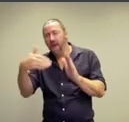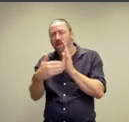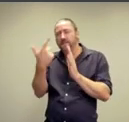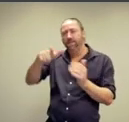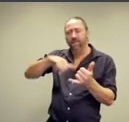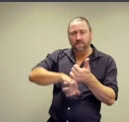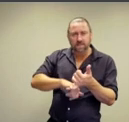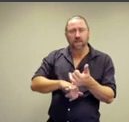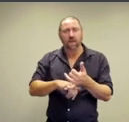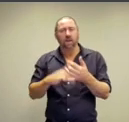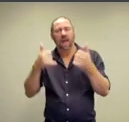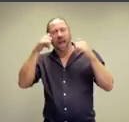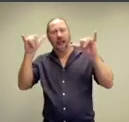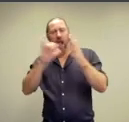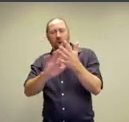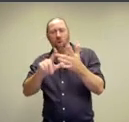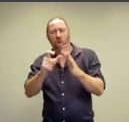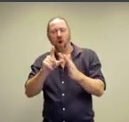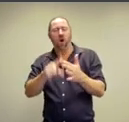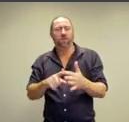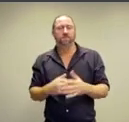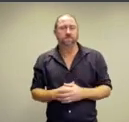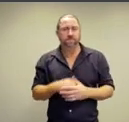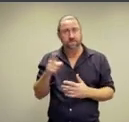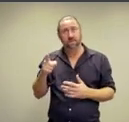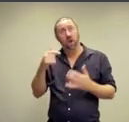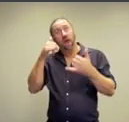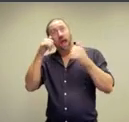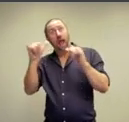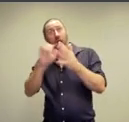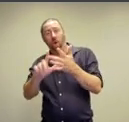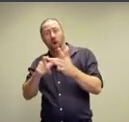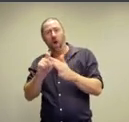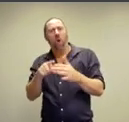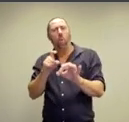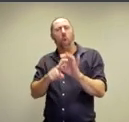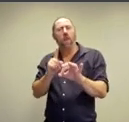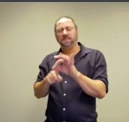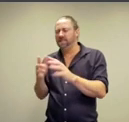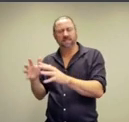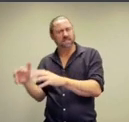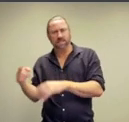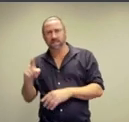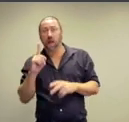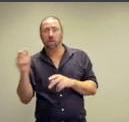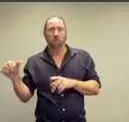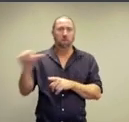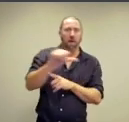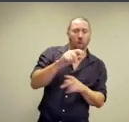late 1970s. Some critics argue that the quality of cowhide leather jackets has deteriorated over time